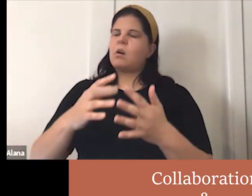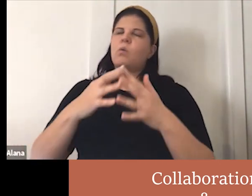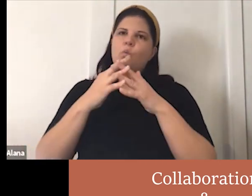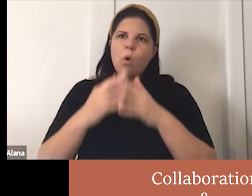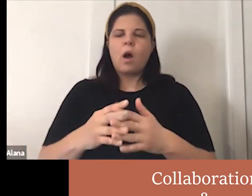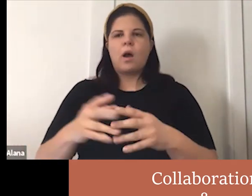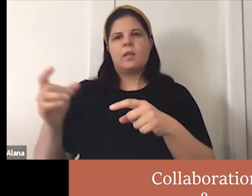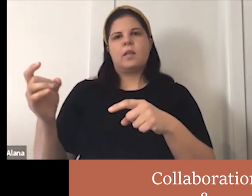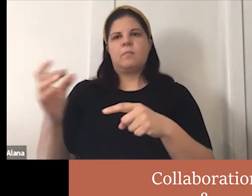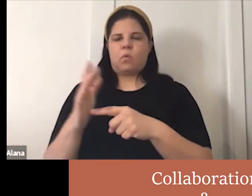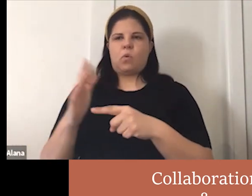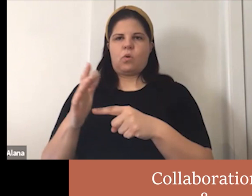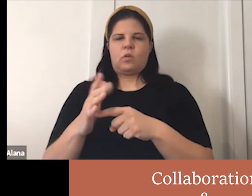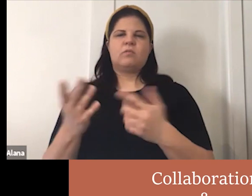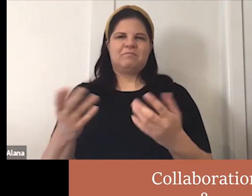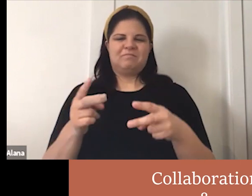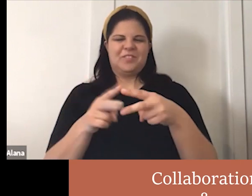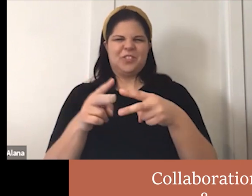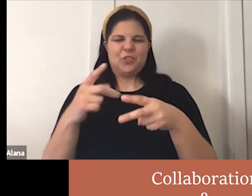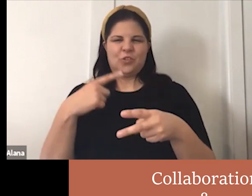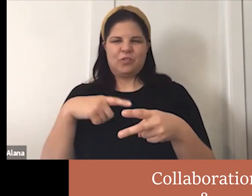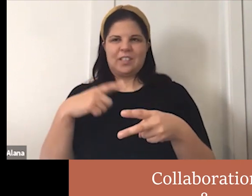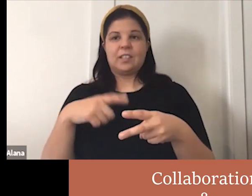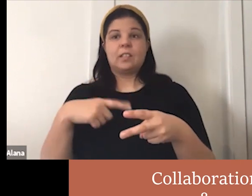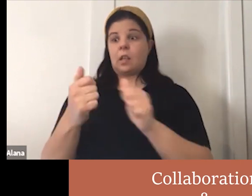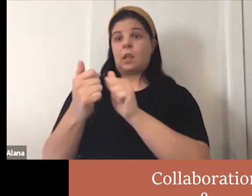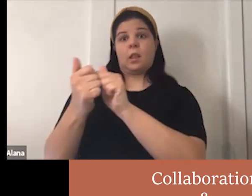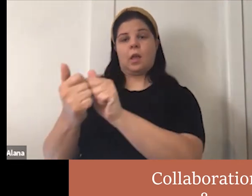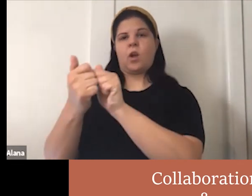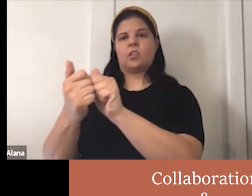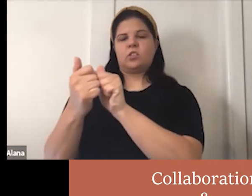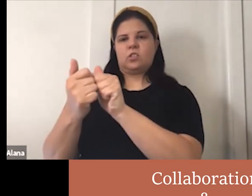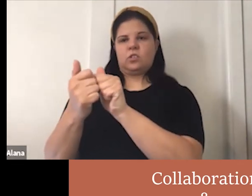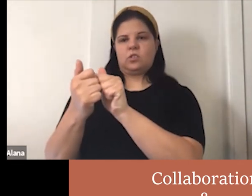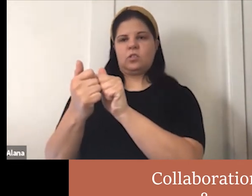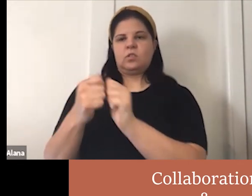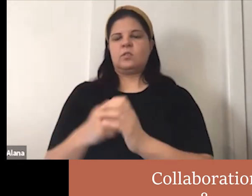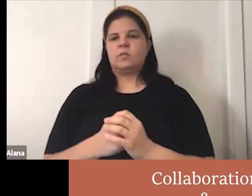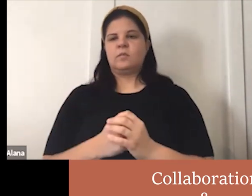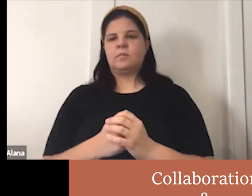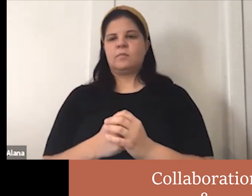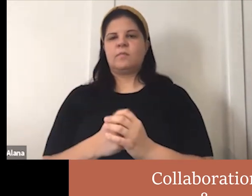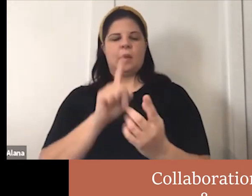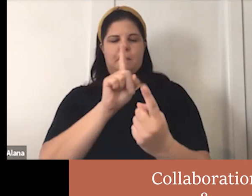And that is the two things of collaboration and mentorship.